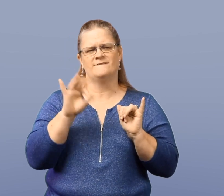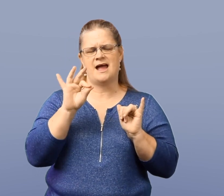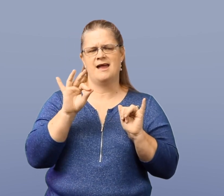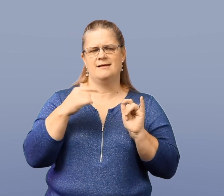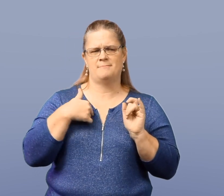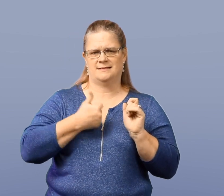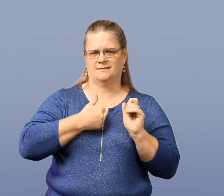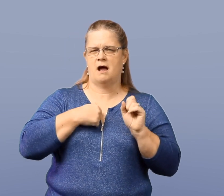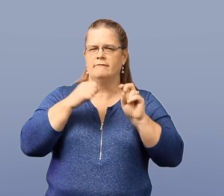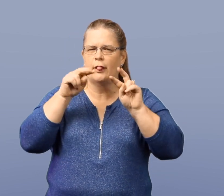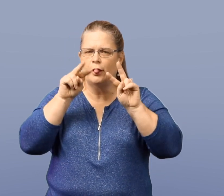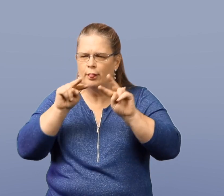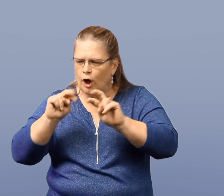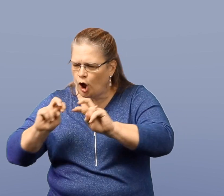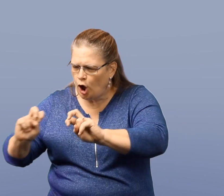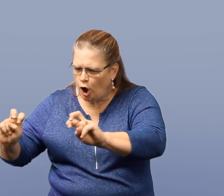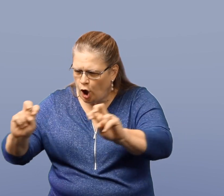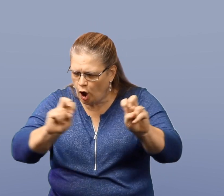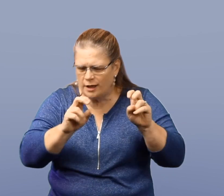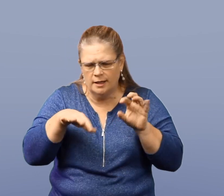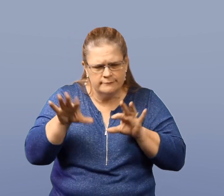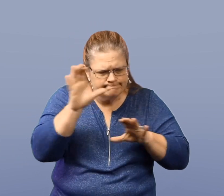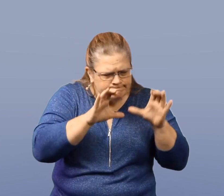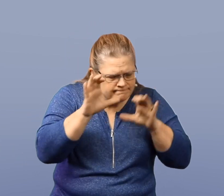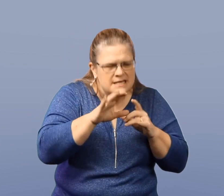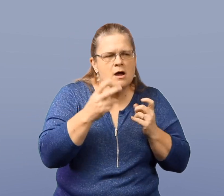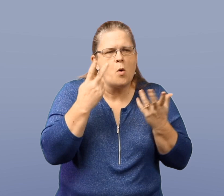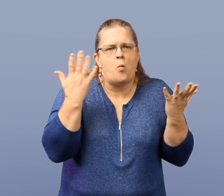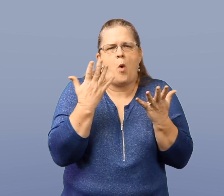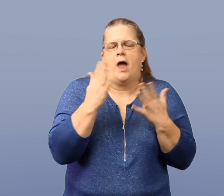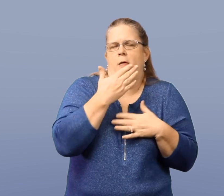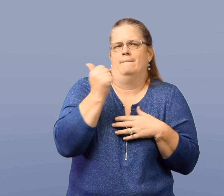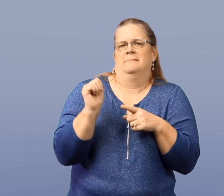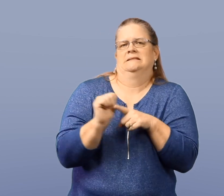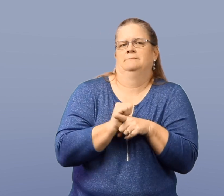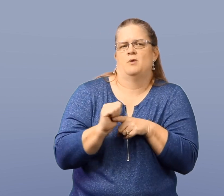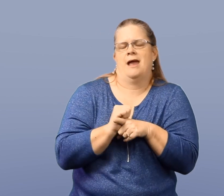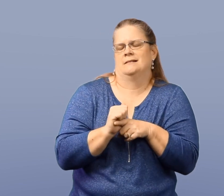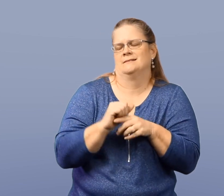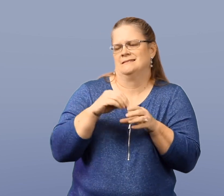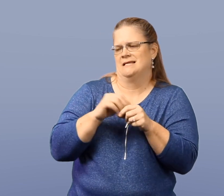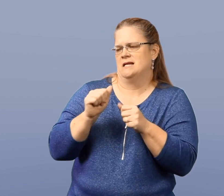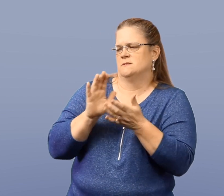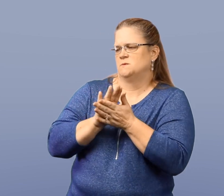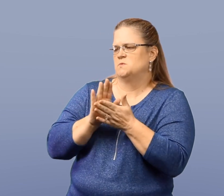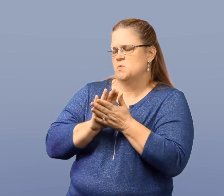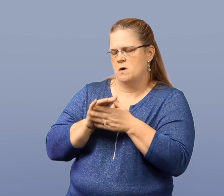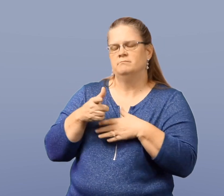I was able to do a little research and come across what were the best practices in schools.